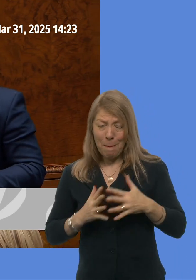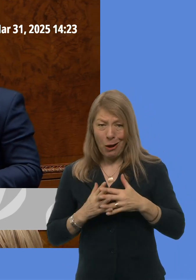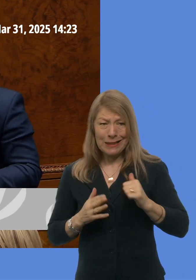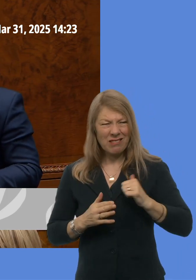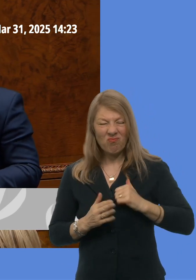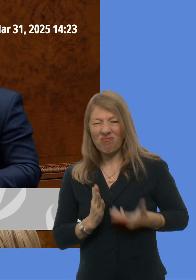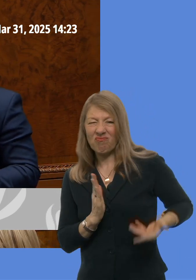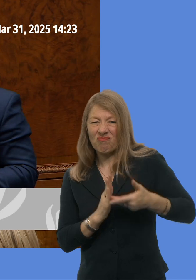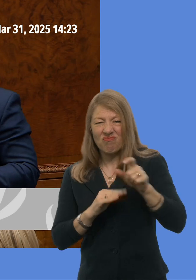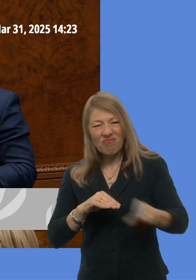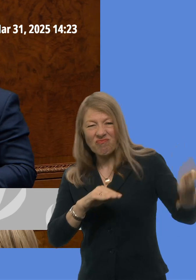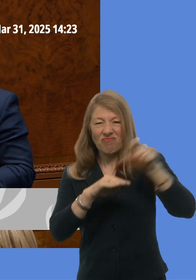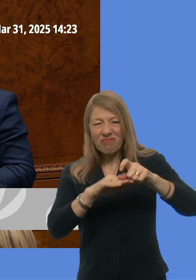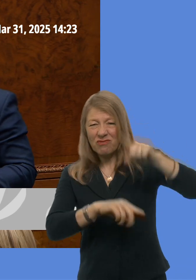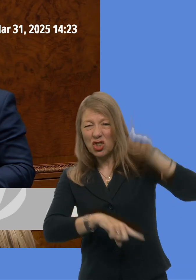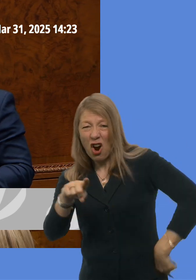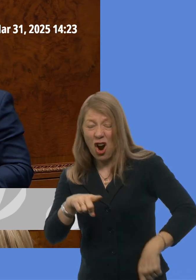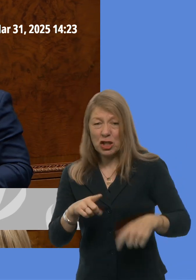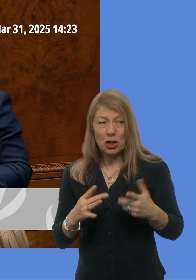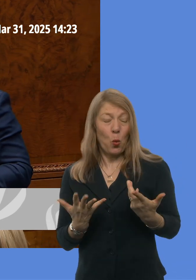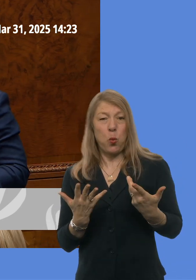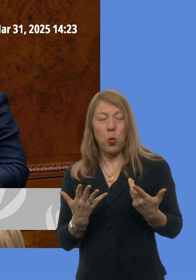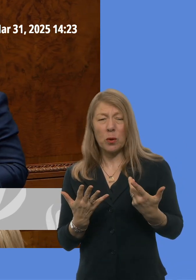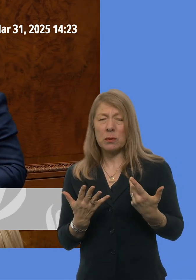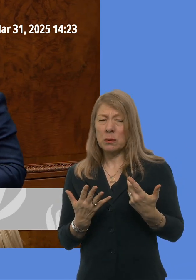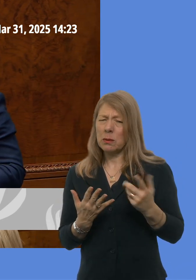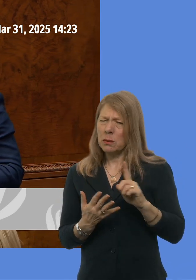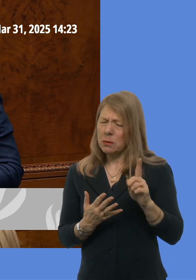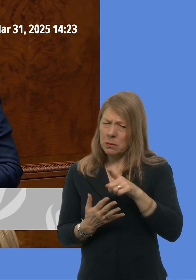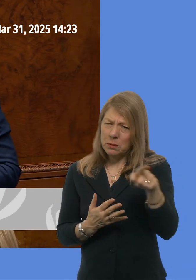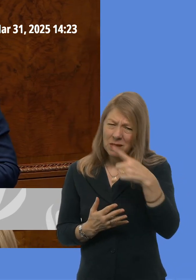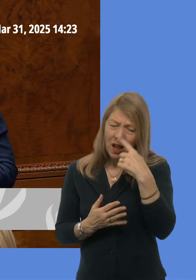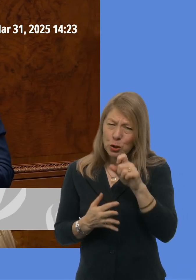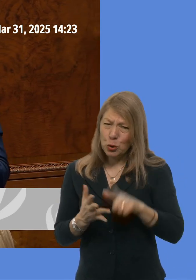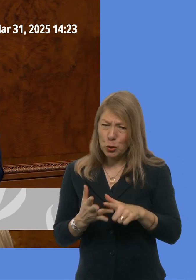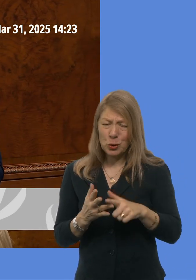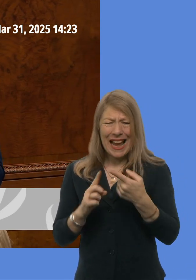What lobbying did you do on their behalf, and what can the Executive do to promote and protect those businesses to ensure that our